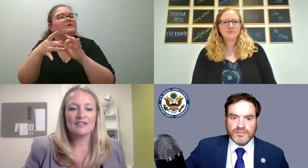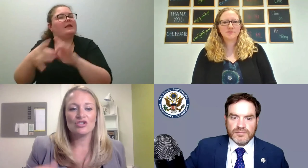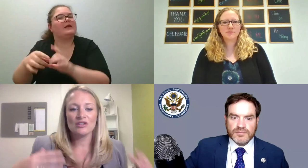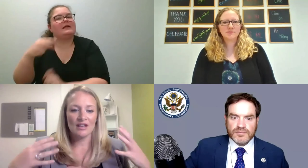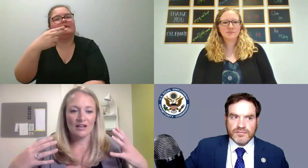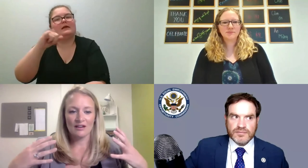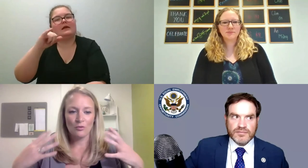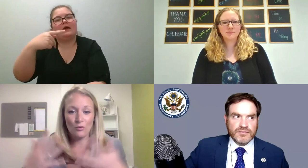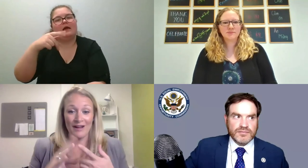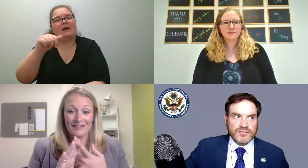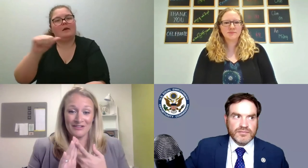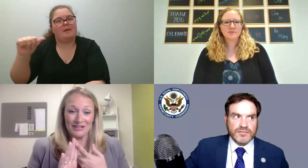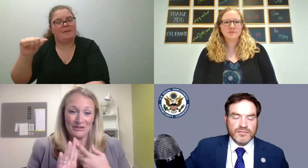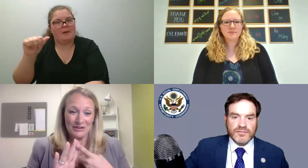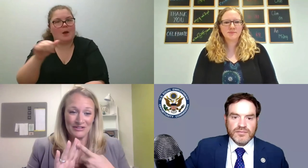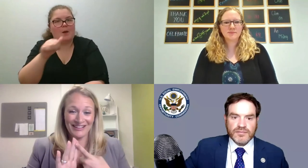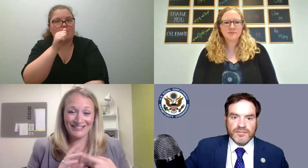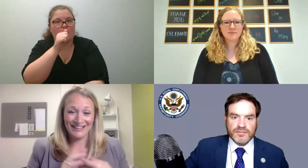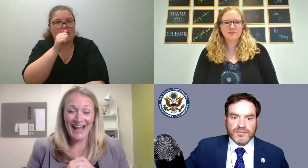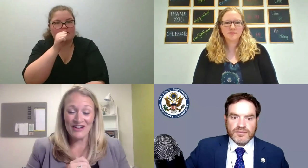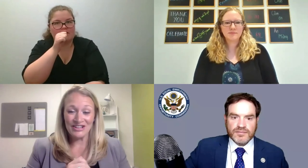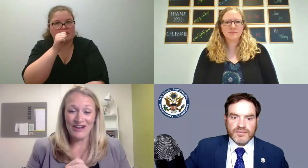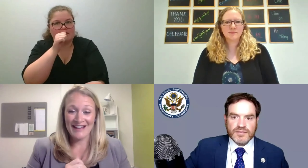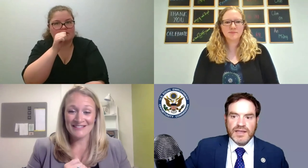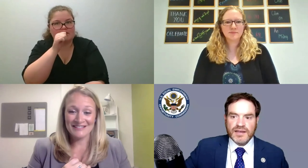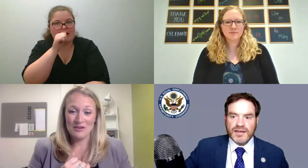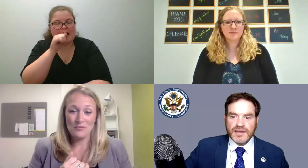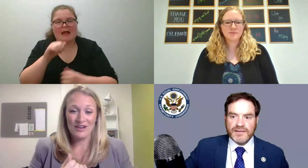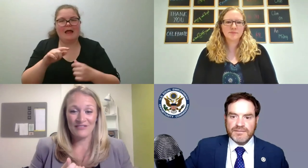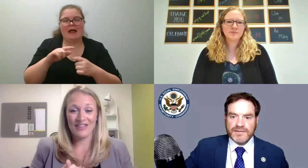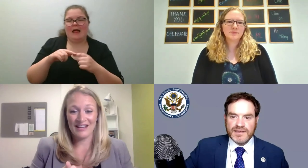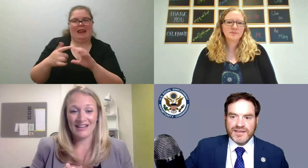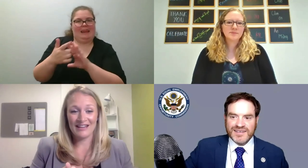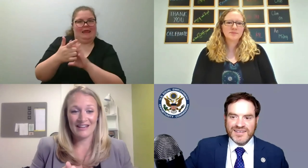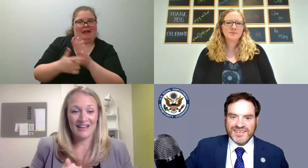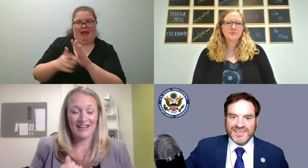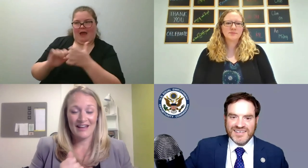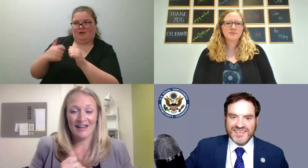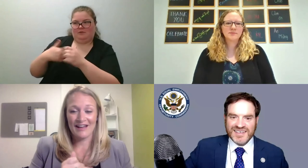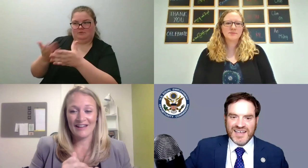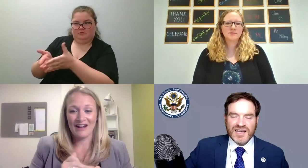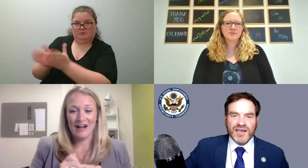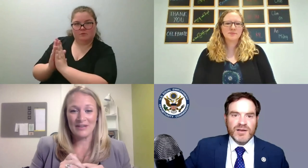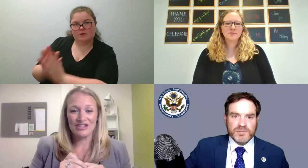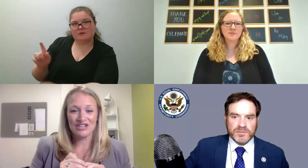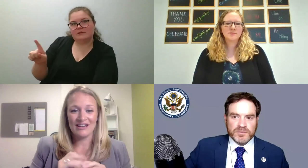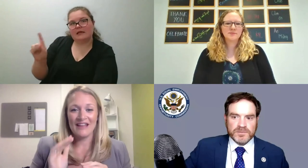essentially one legally, how do you ask someone if they need an accommodation?